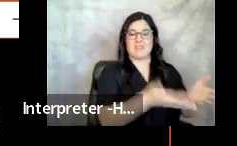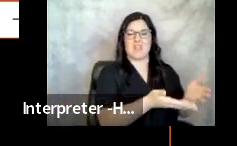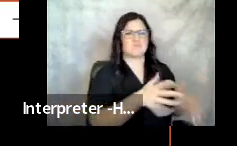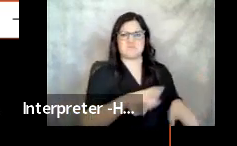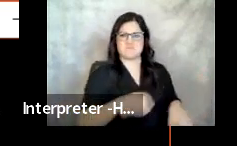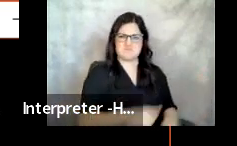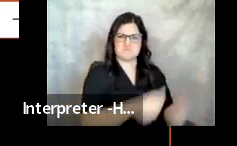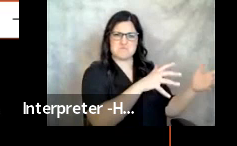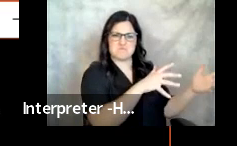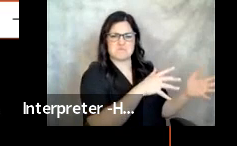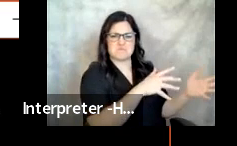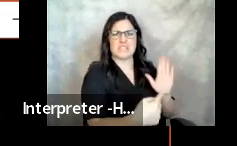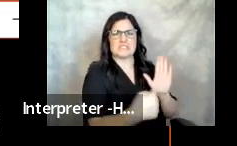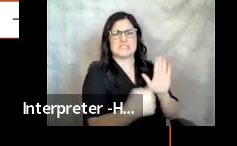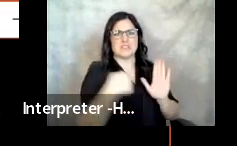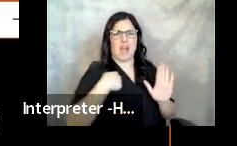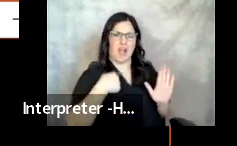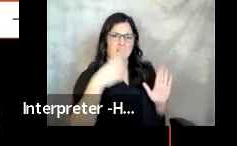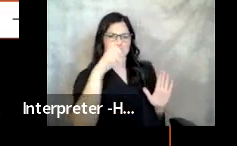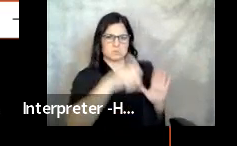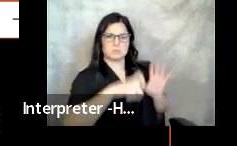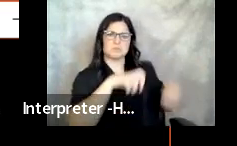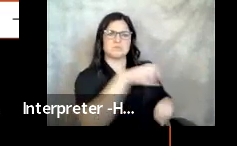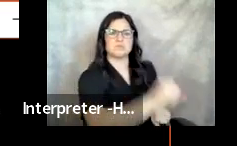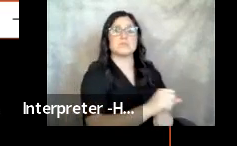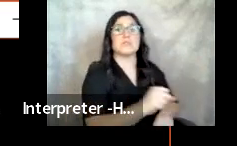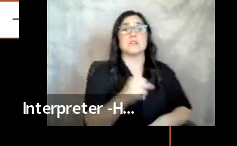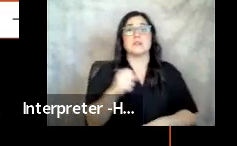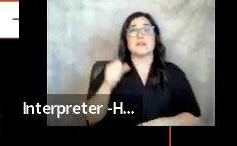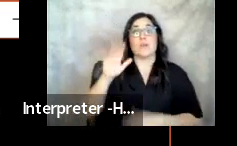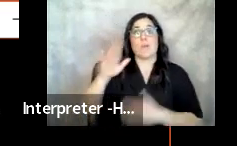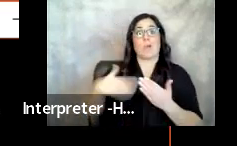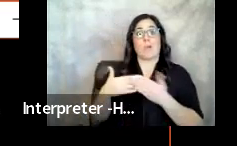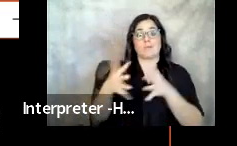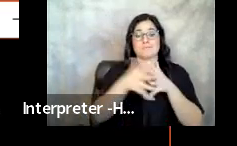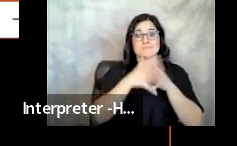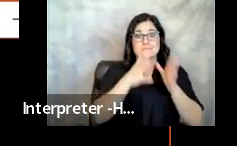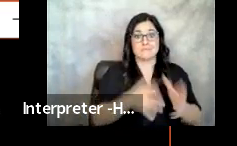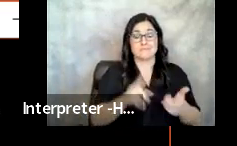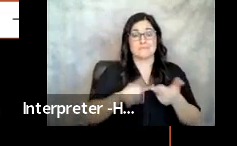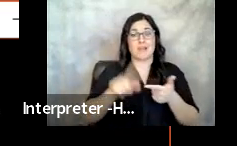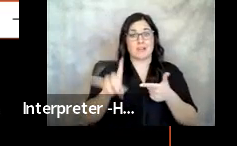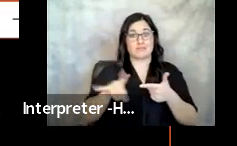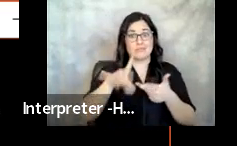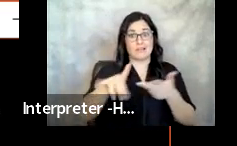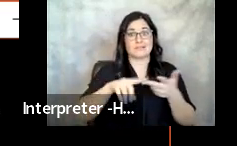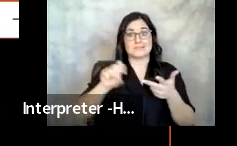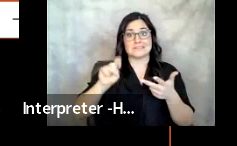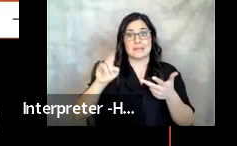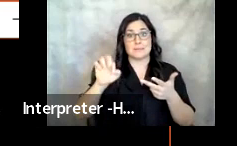It is of incalculable. Importance that America, Australia and Siberia should pass. Out of the hands of their.